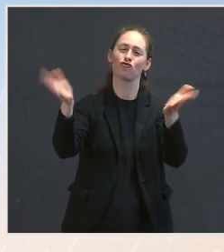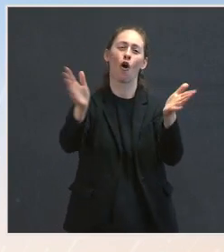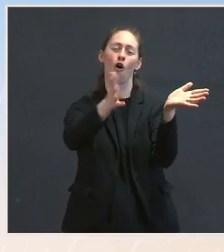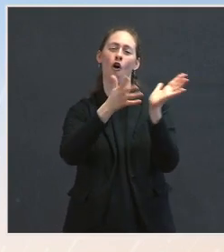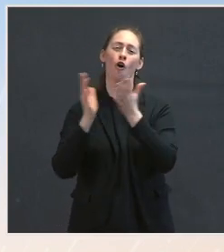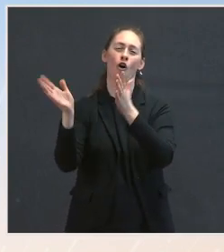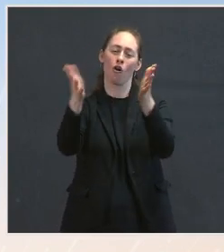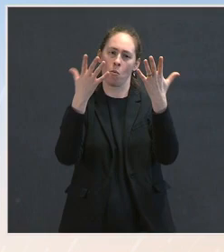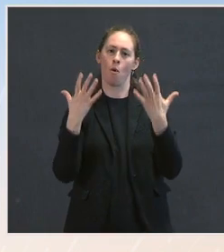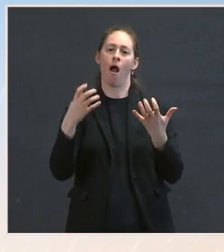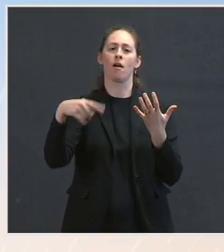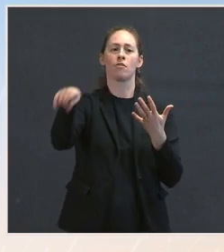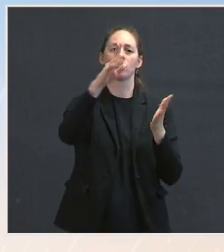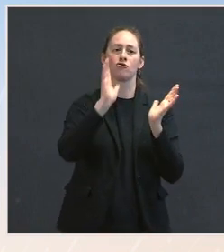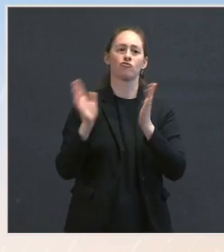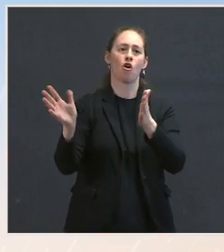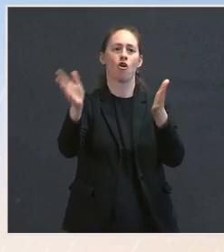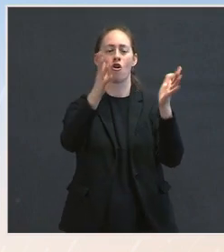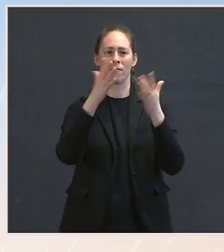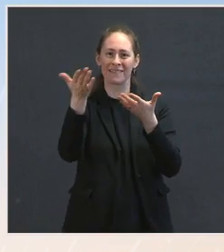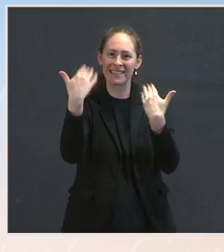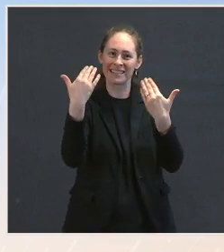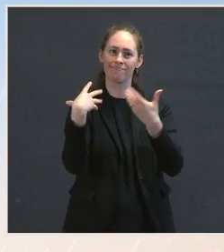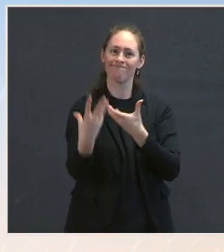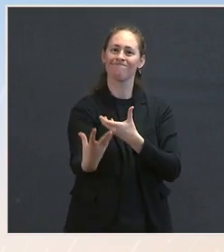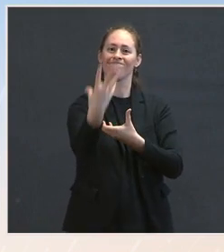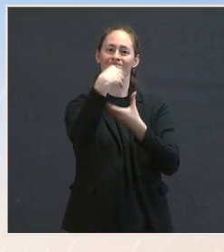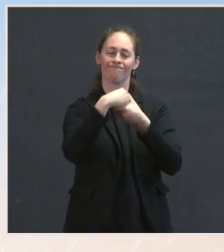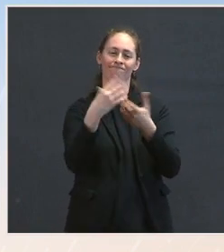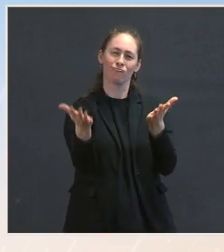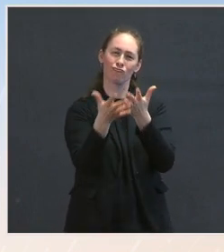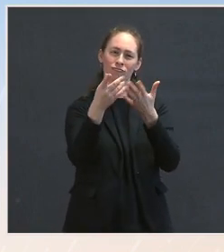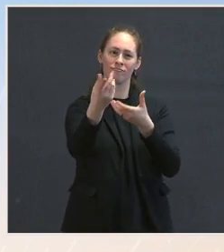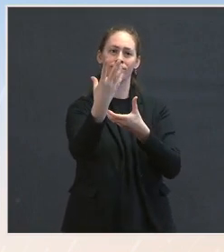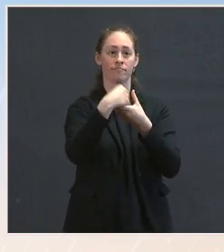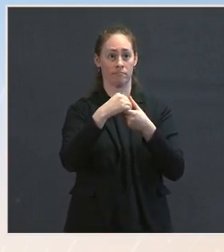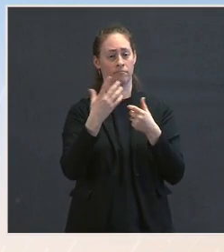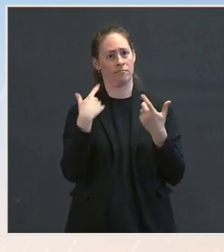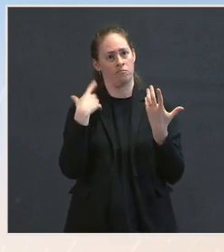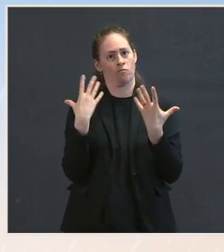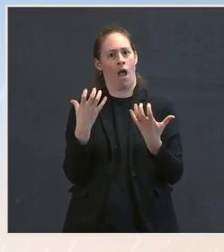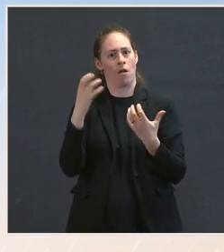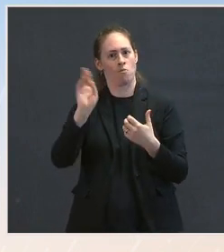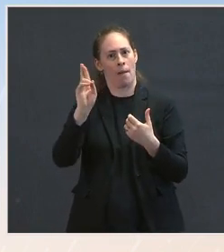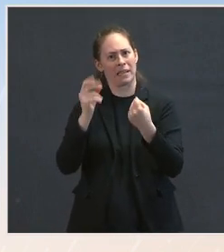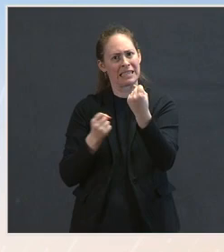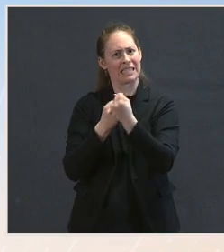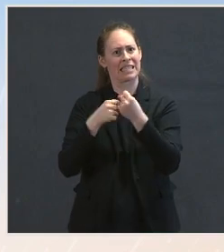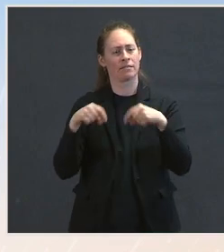including the majority of Republicans, support the plan. The Press: So that is not a signal that the President has conceded